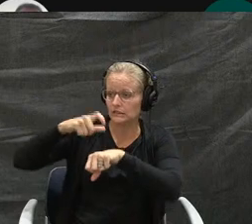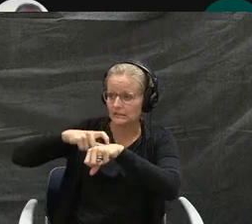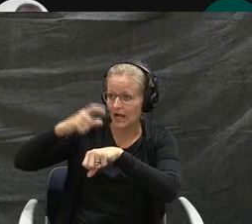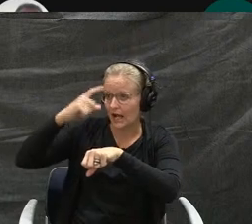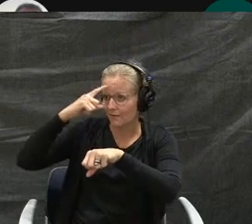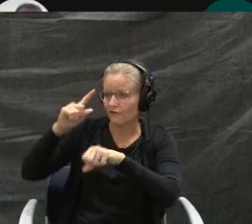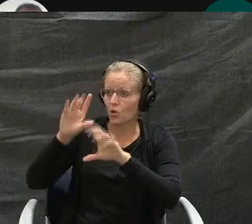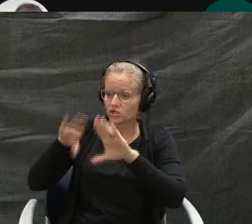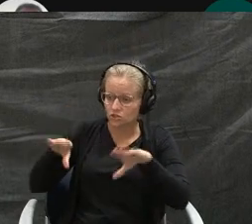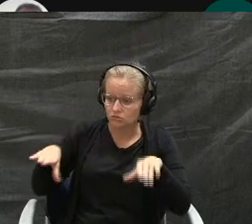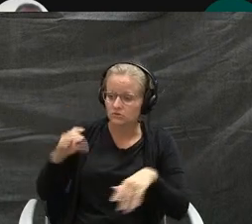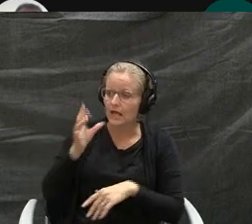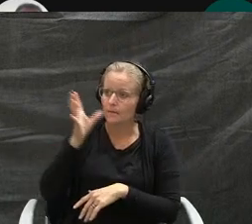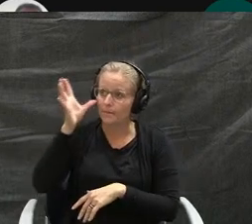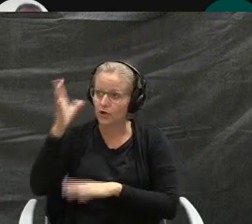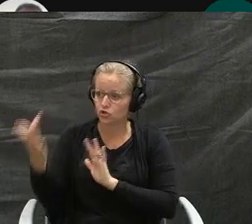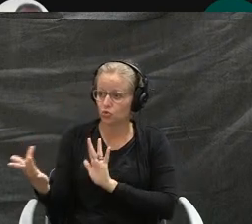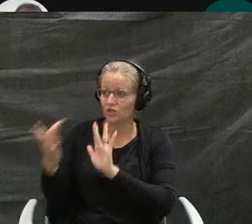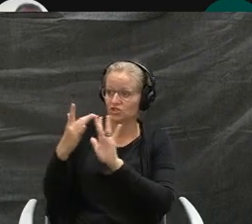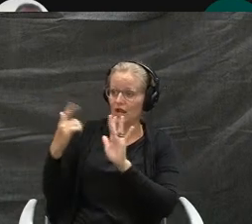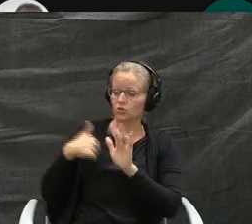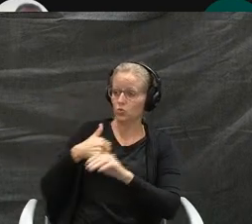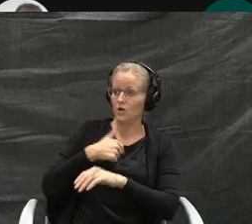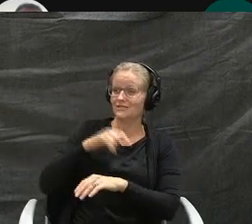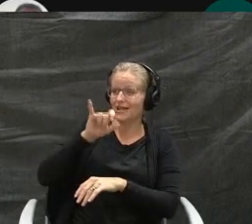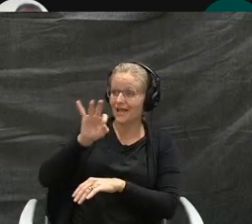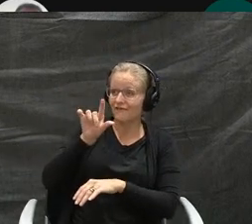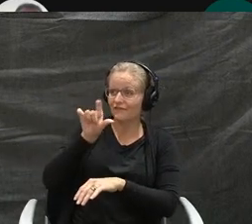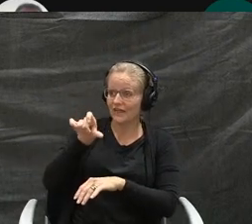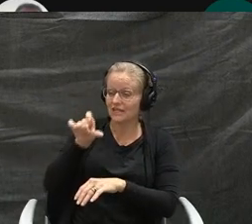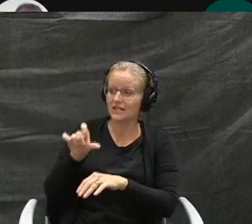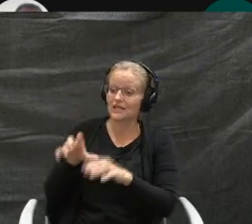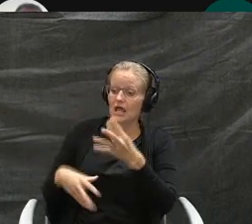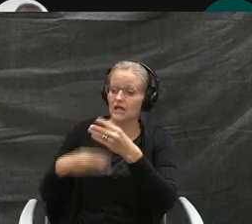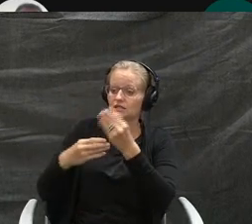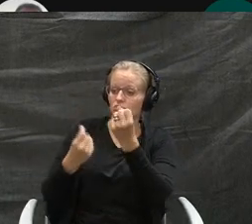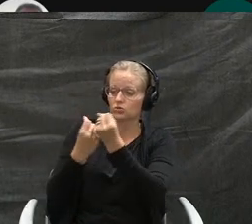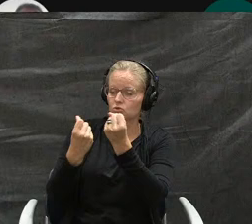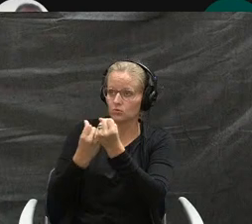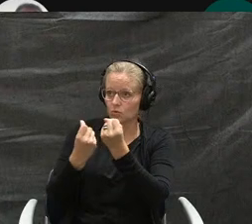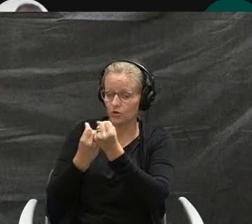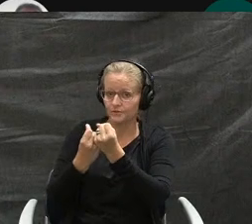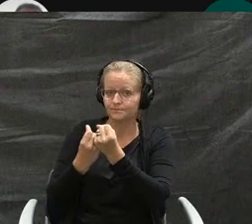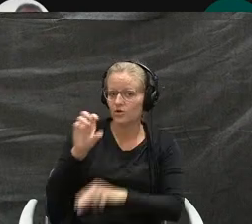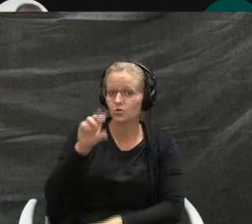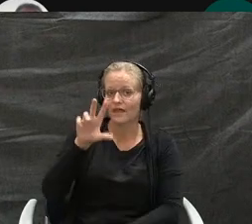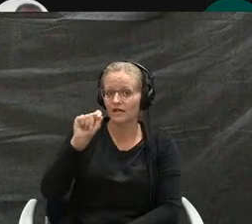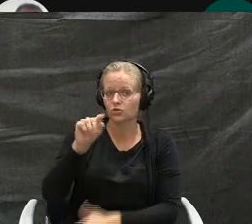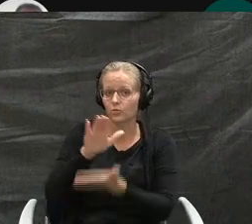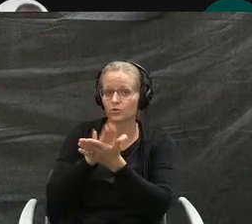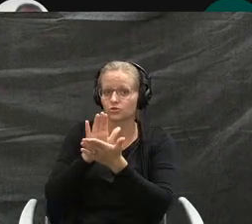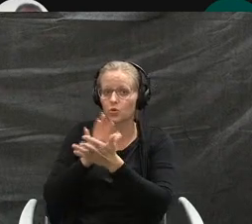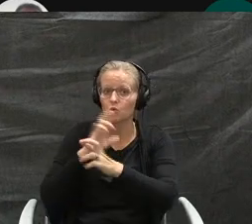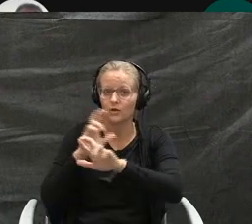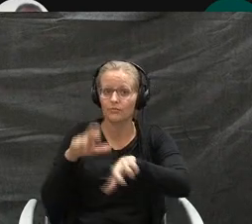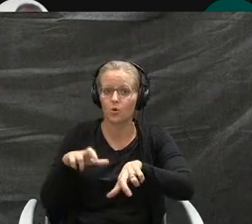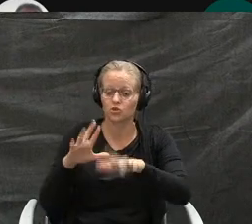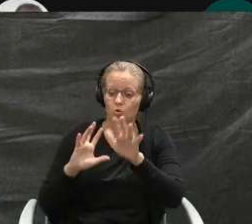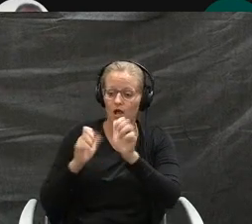they need that additional support throughout the school year. and I really look forward to our school opening report coming in October is very specific items so thank you.